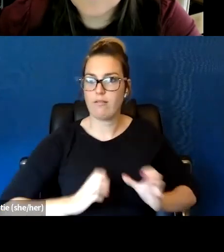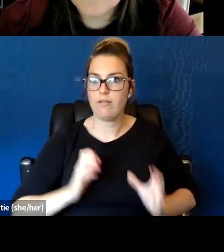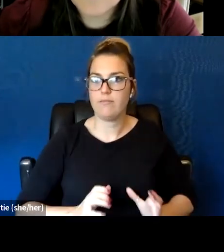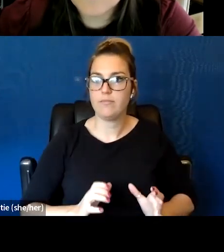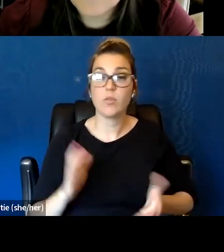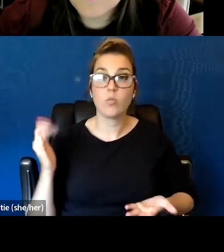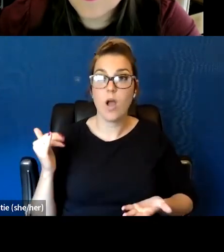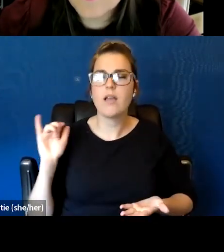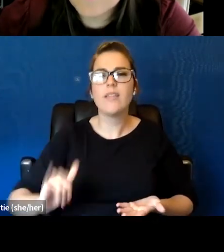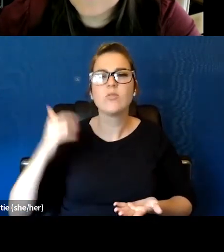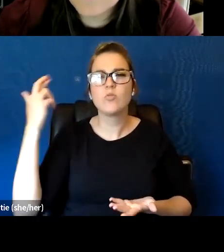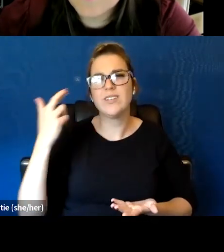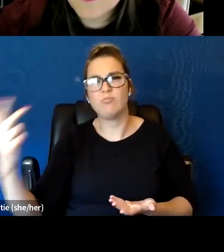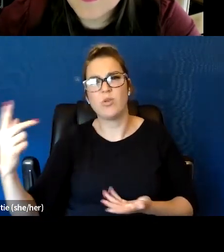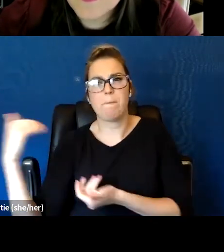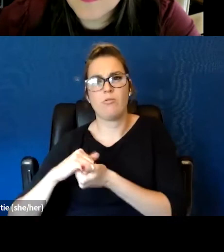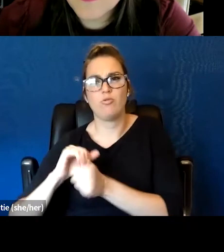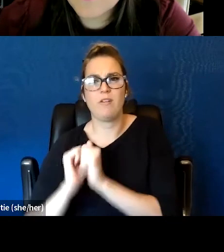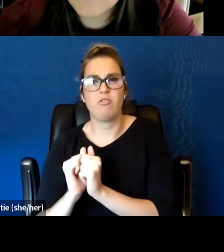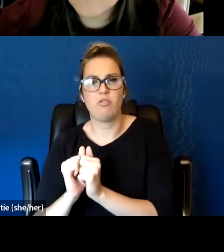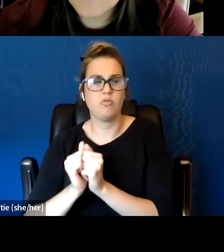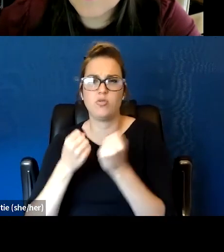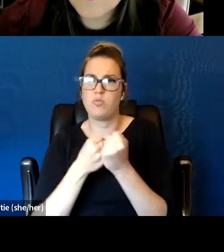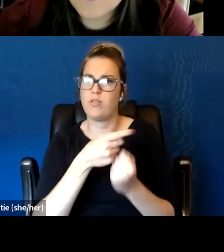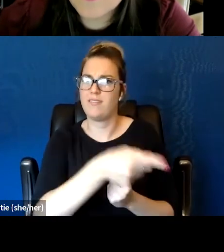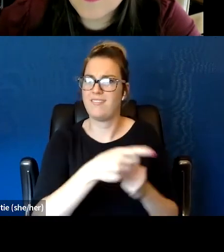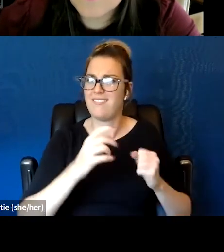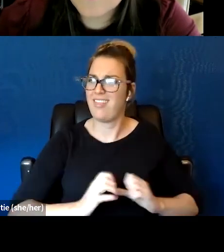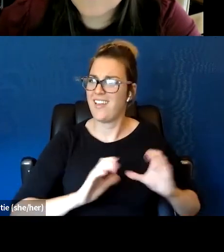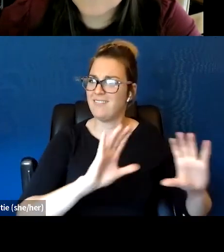So it's definitely not easy. I think that all three of us are,